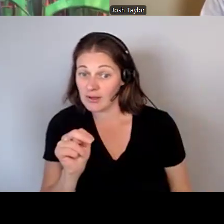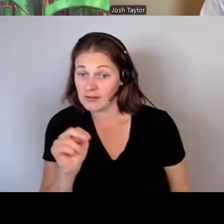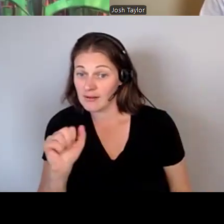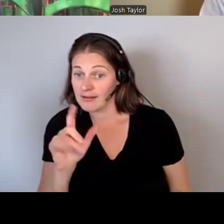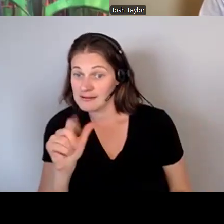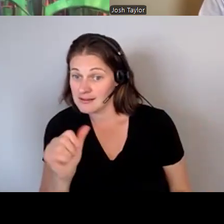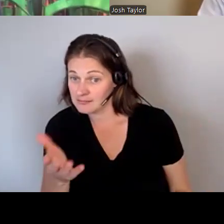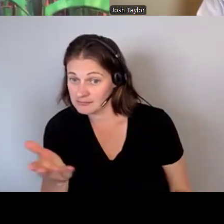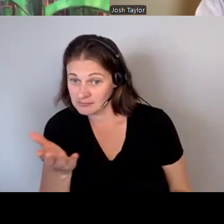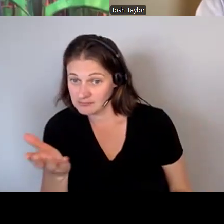No, I think, I'm,